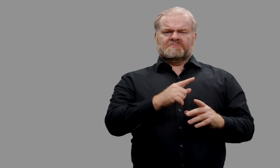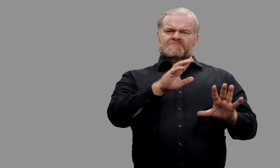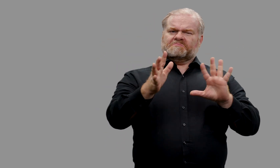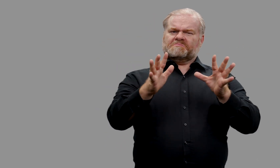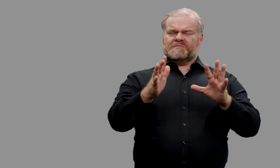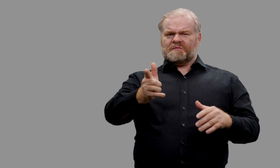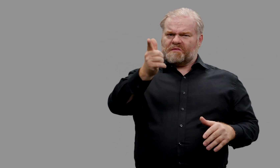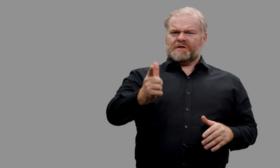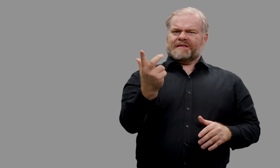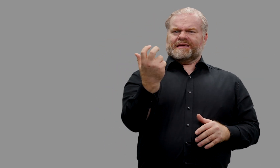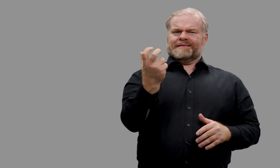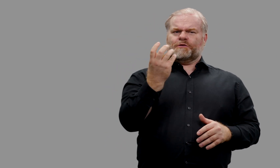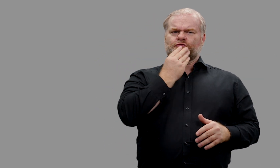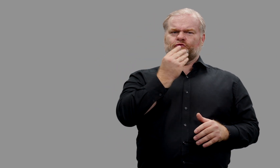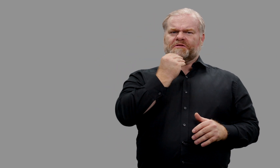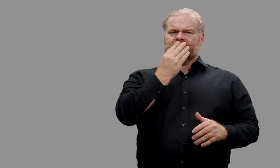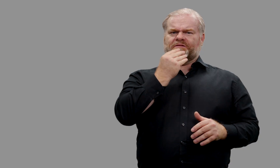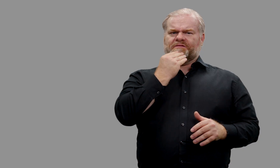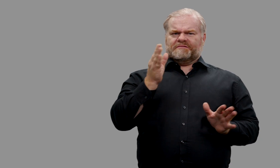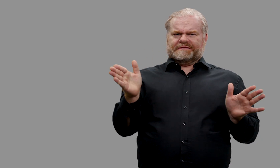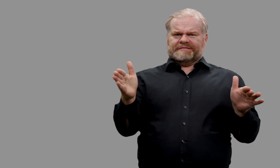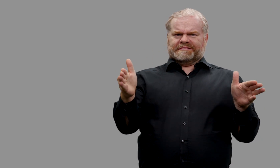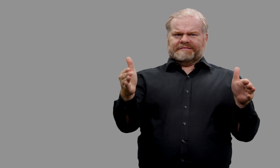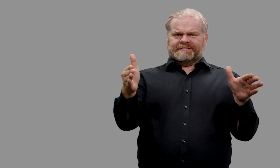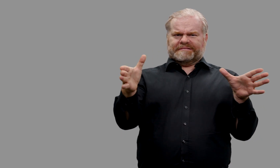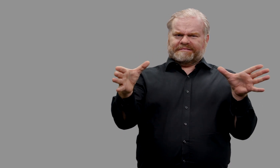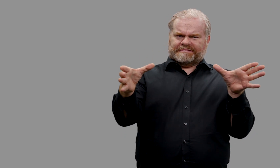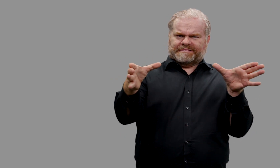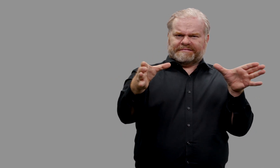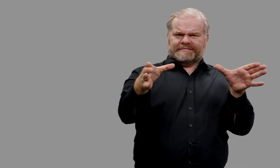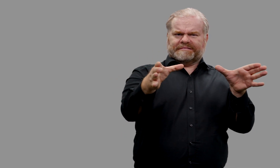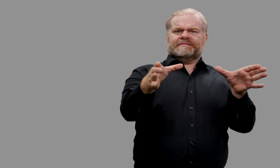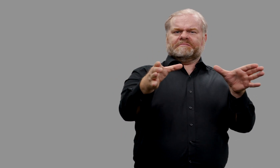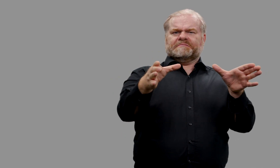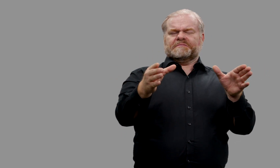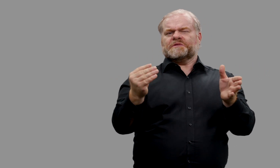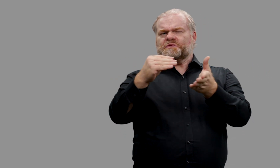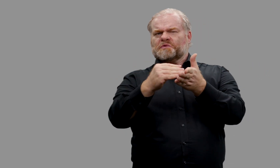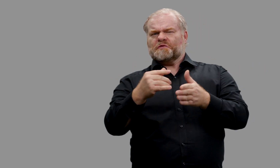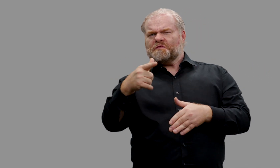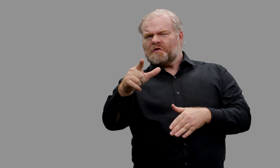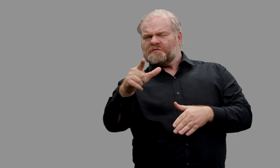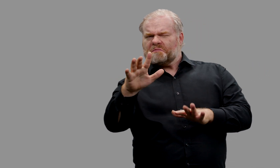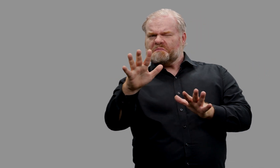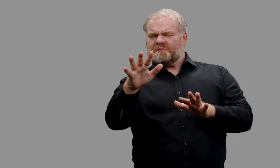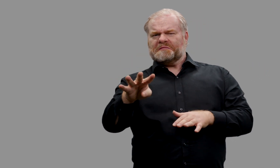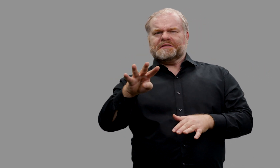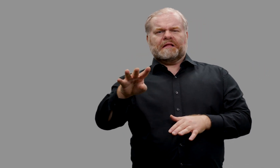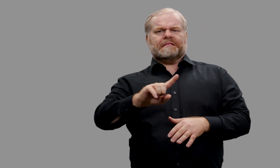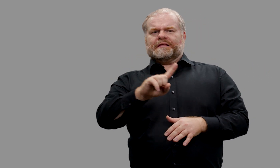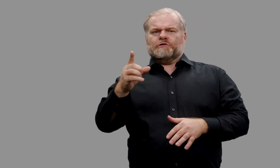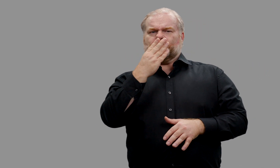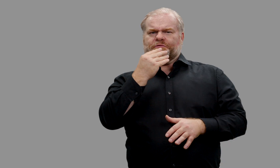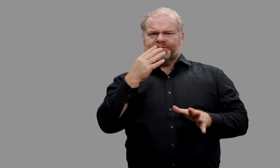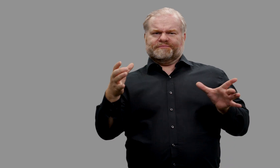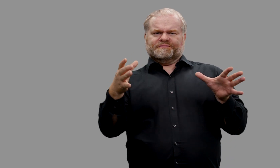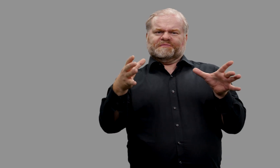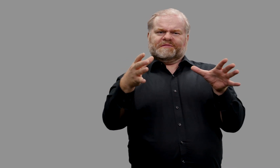They rounded up about 230 Jews, 12 or 14 non-Jews